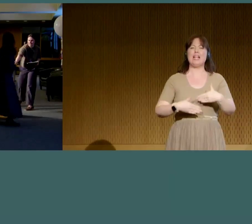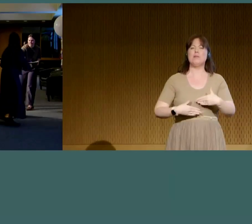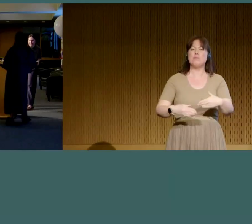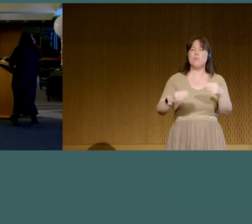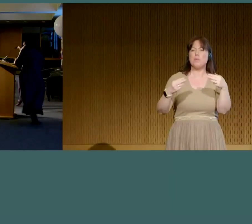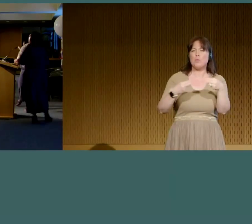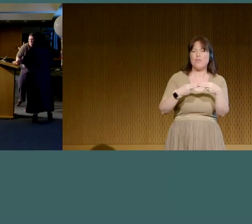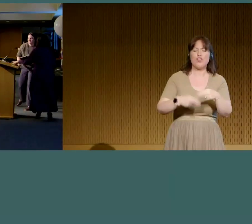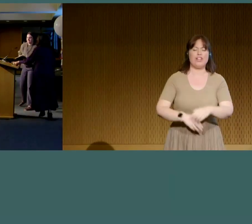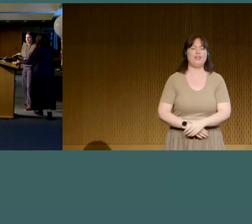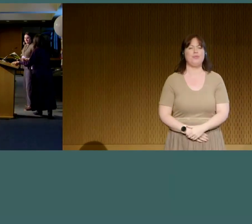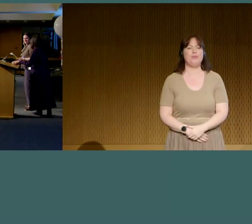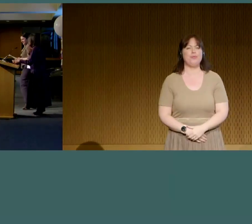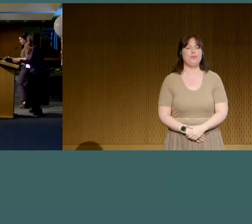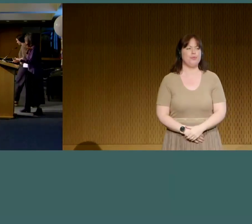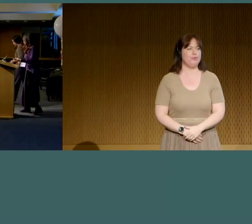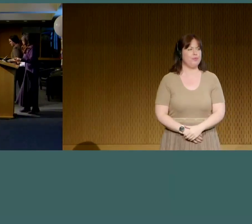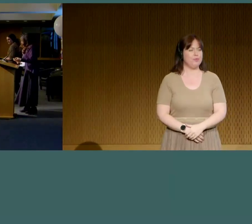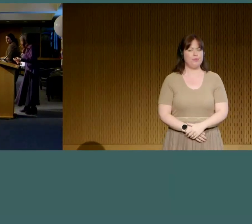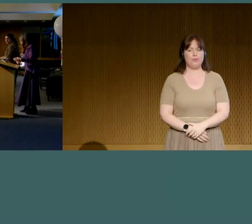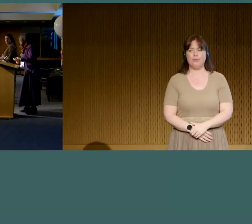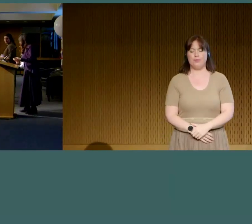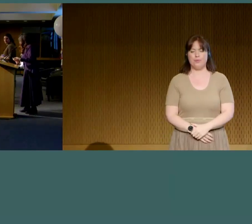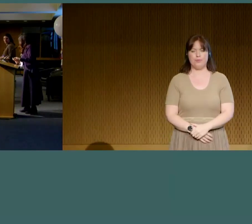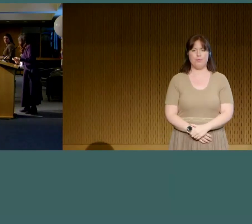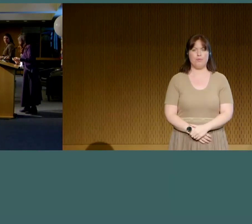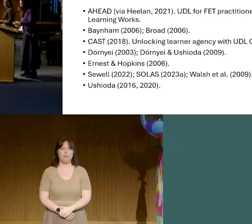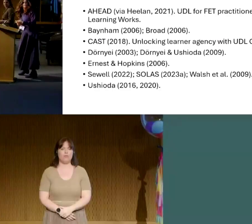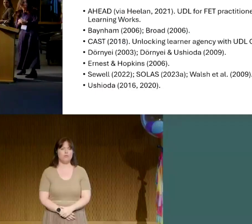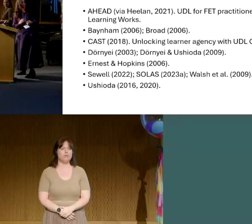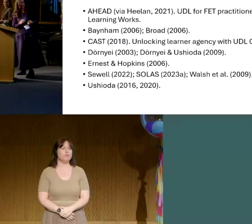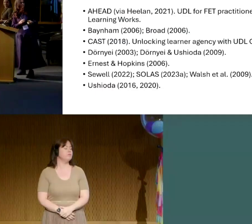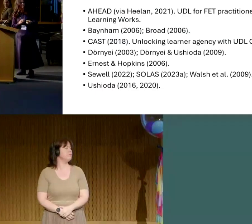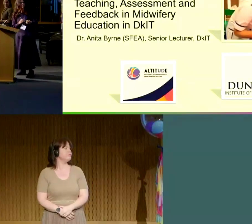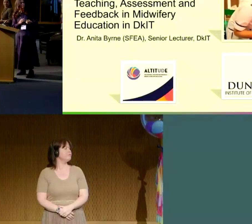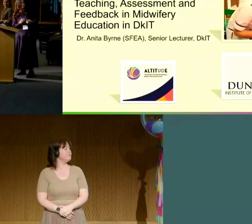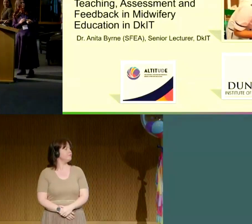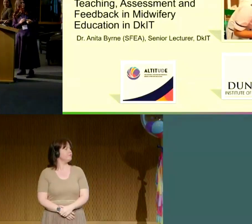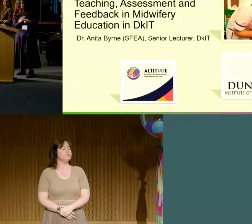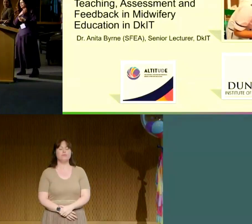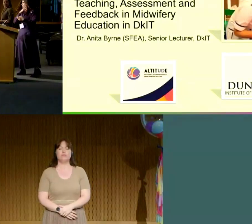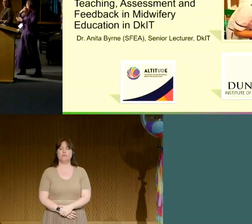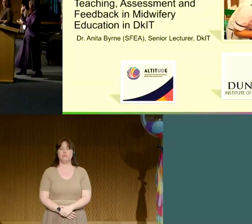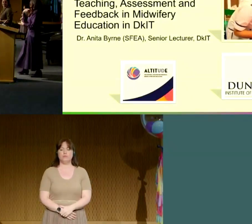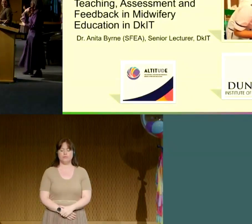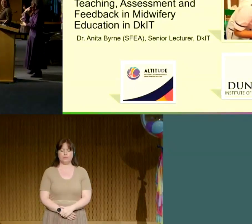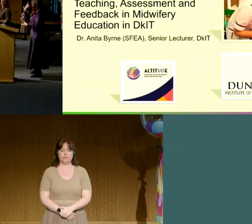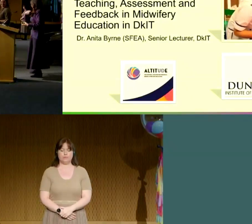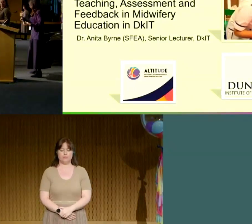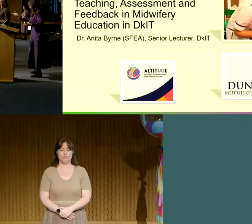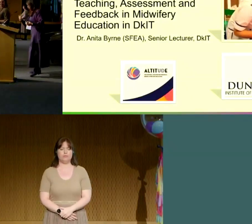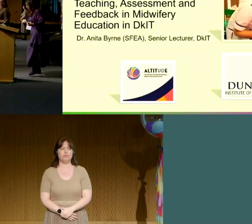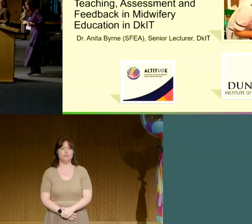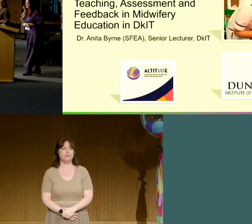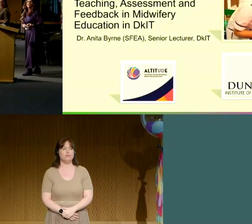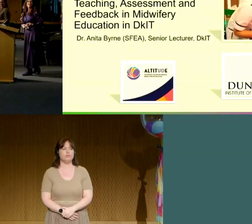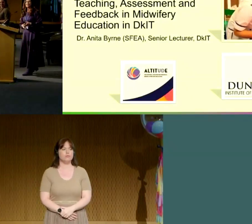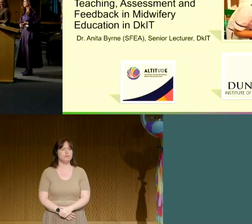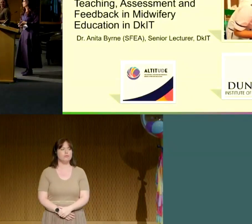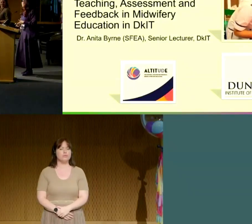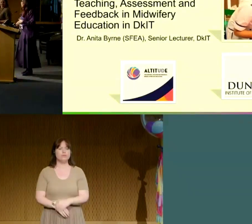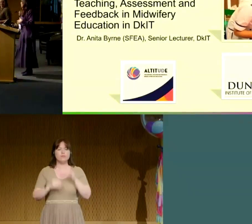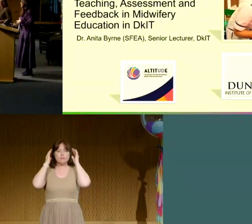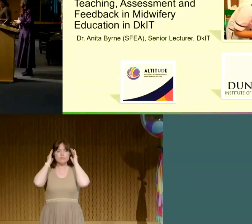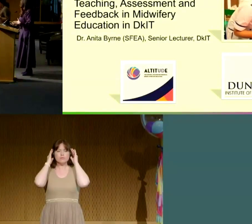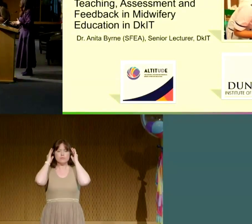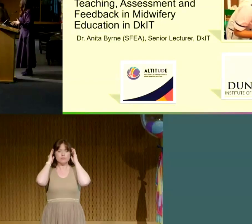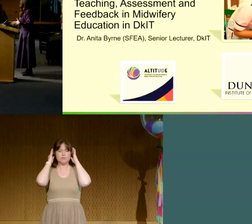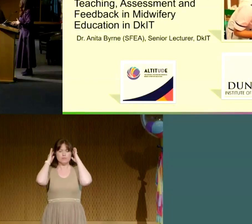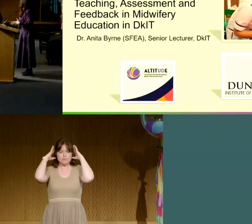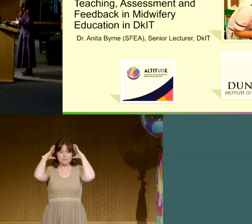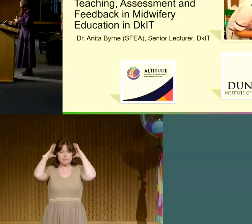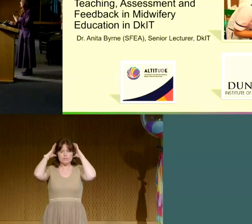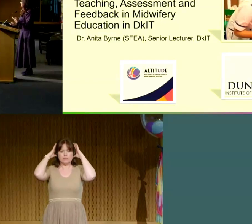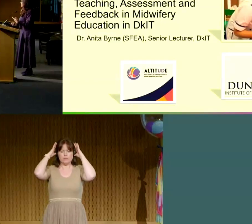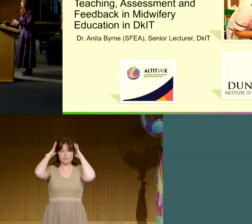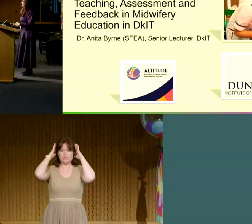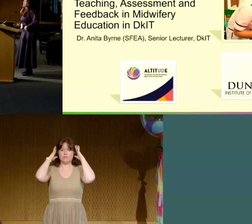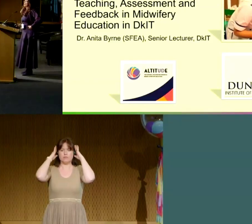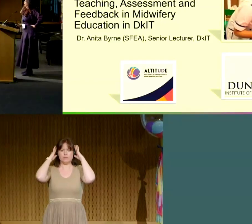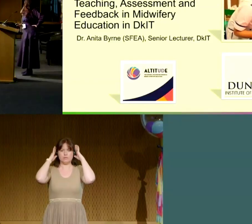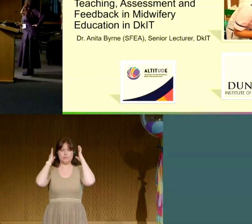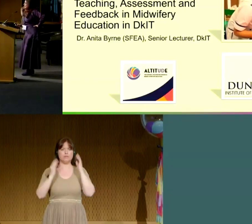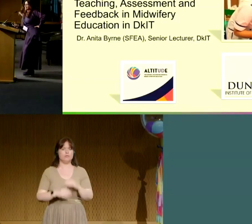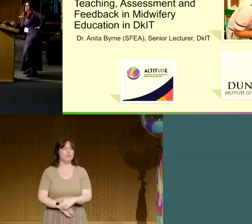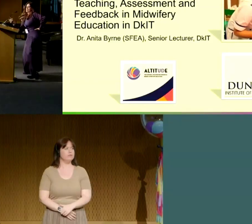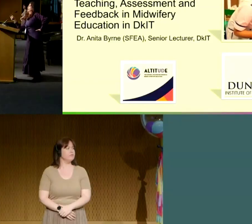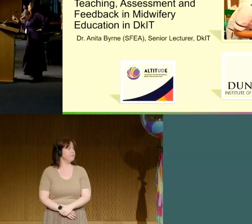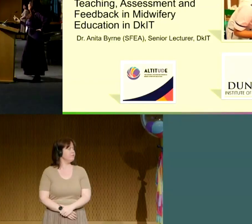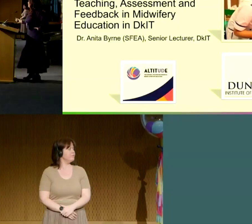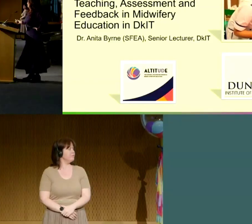(Anita): That's me good morning, good afternoon. My name is Anita.